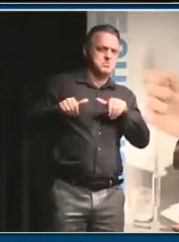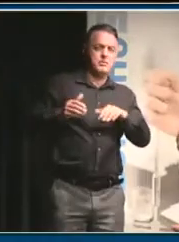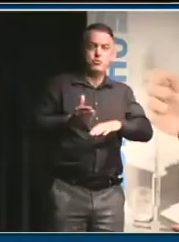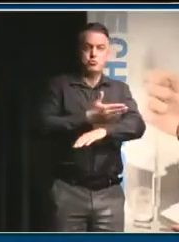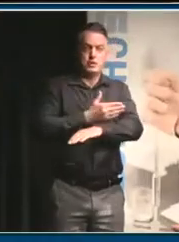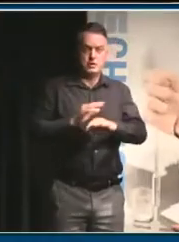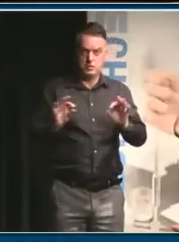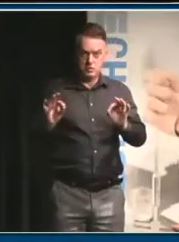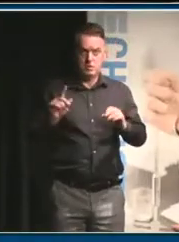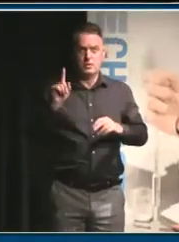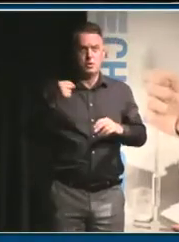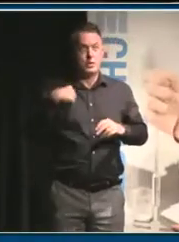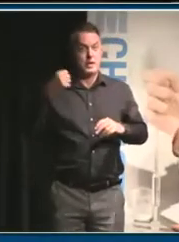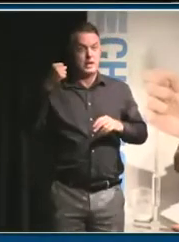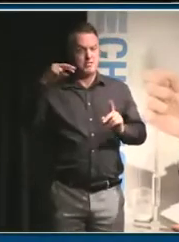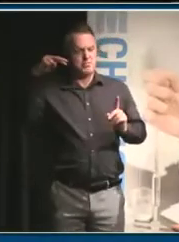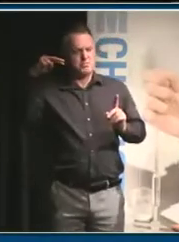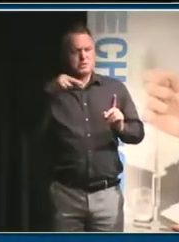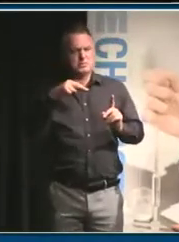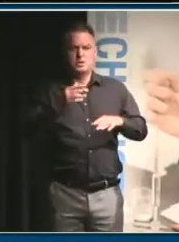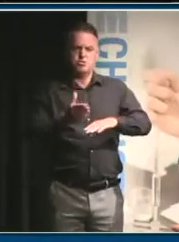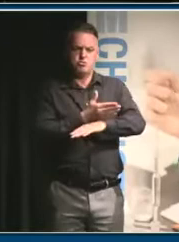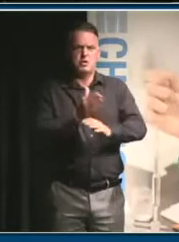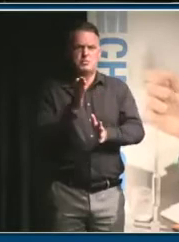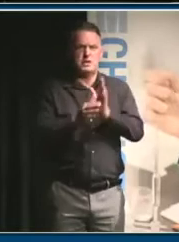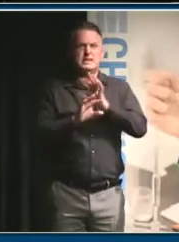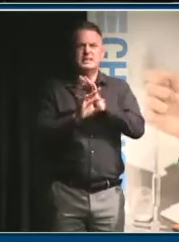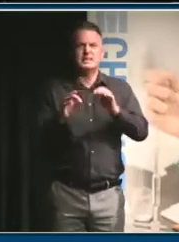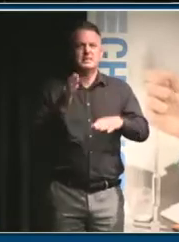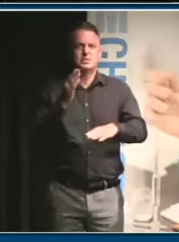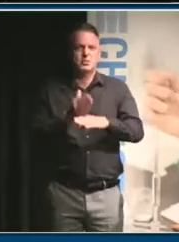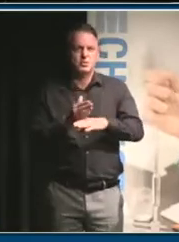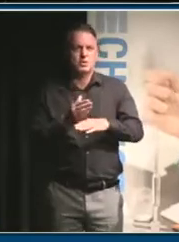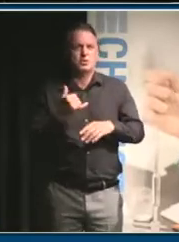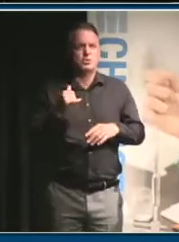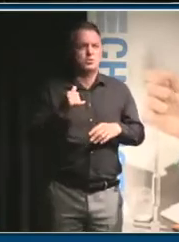We have a perception that green means it doesn't really work and it's not a and it's too expensive